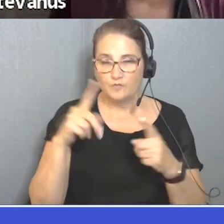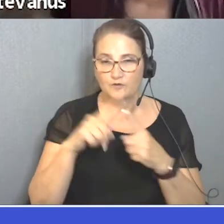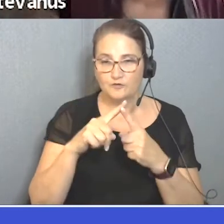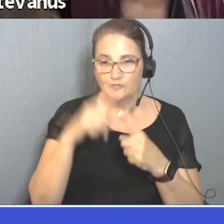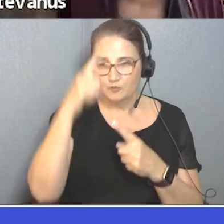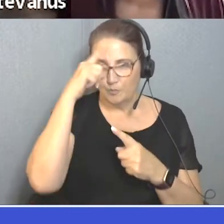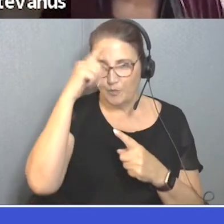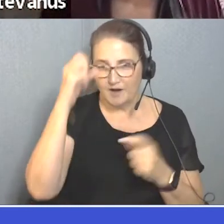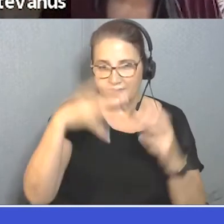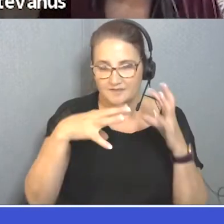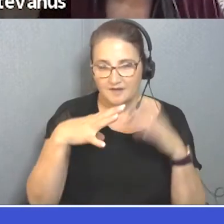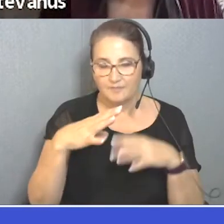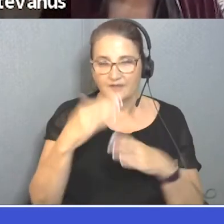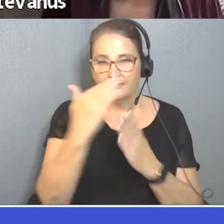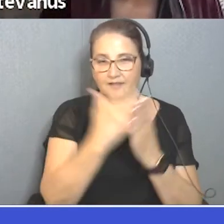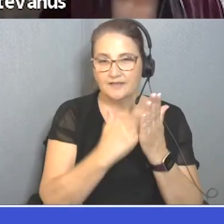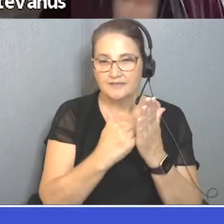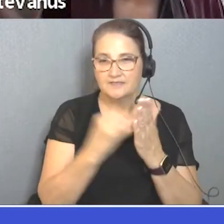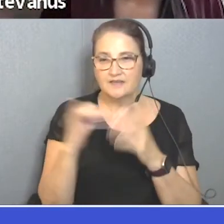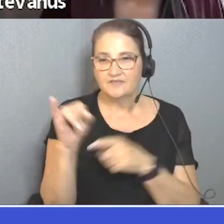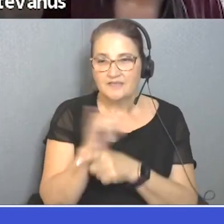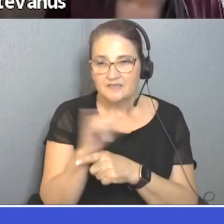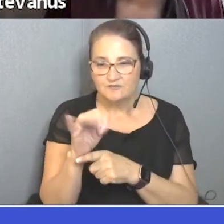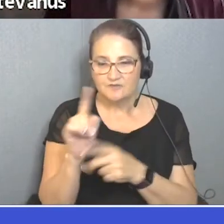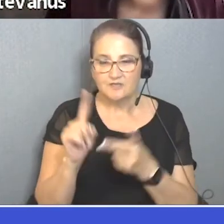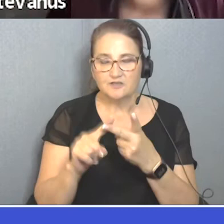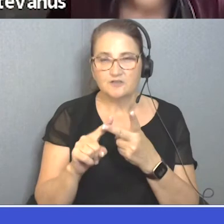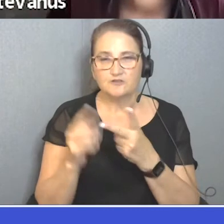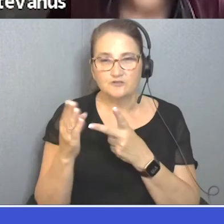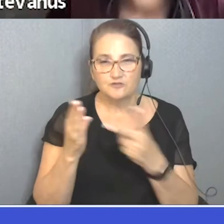provides a prompt, an opportunity to brainstorm a list of